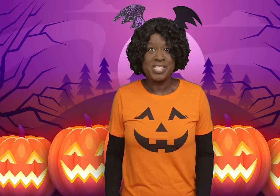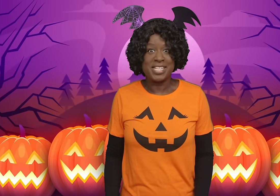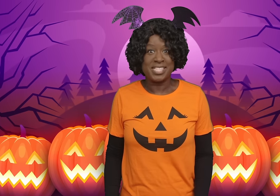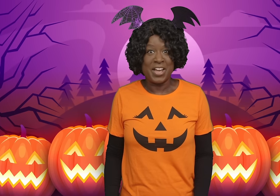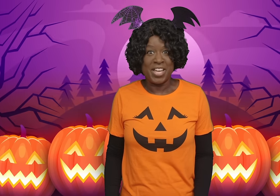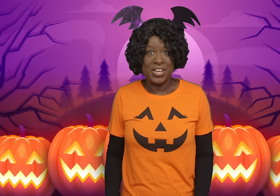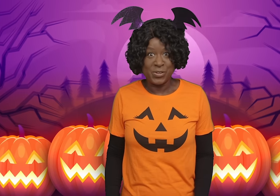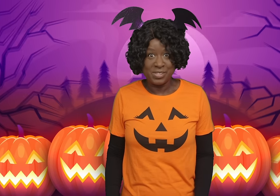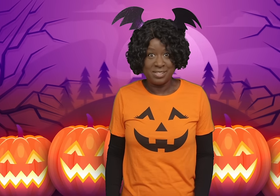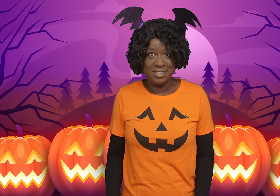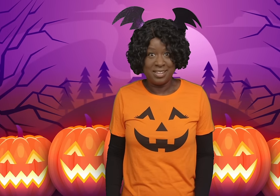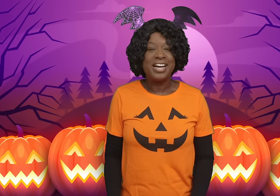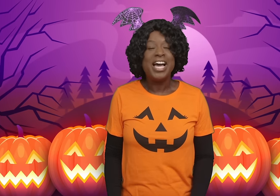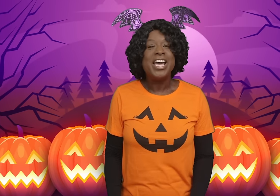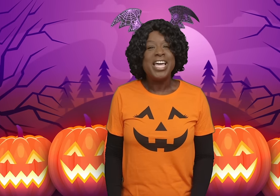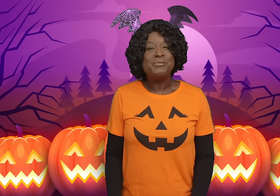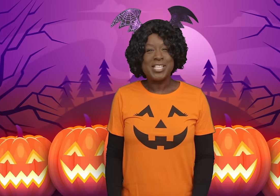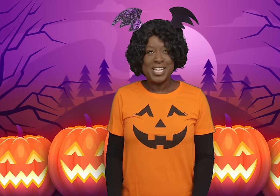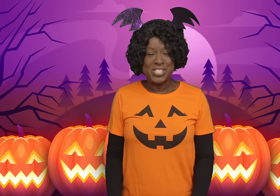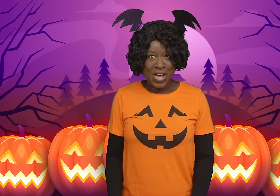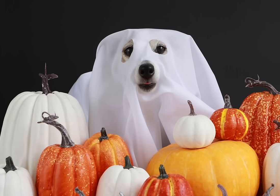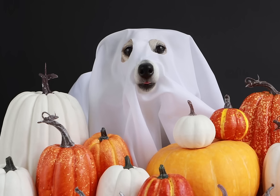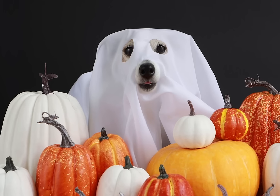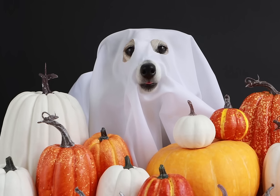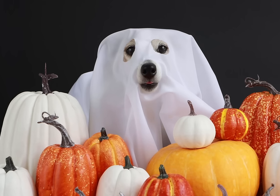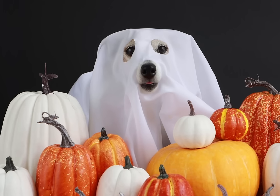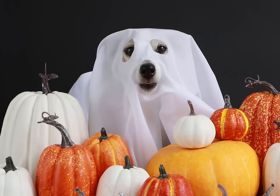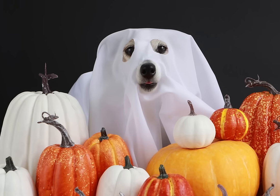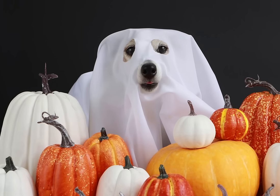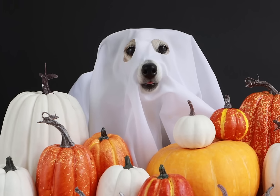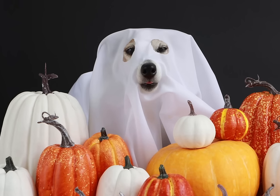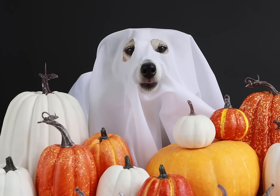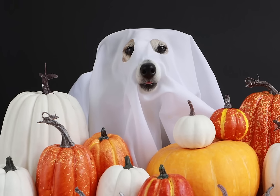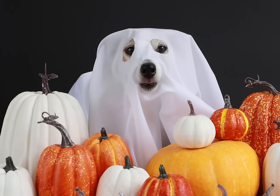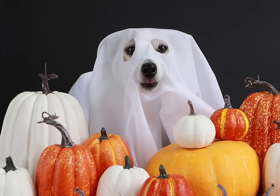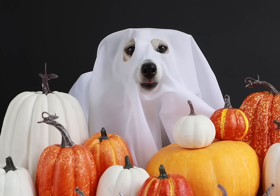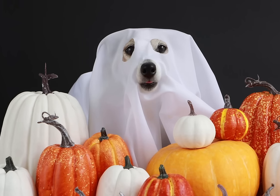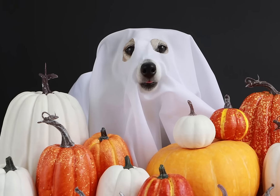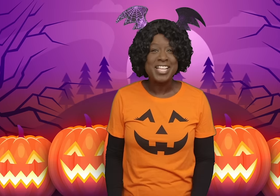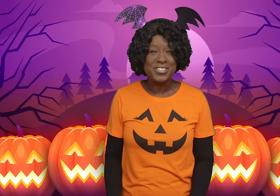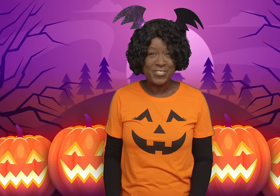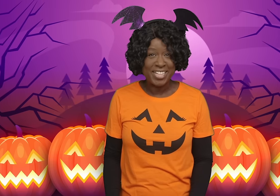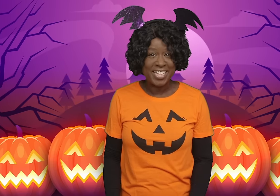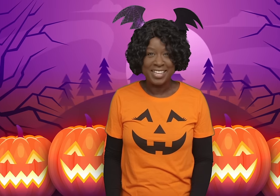Was it a scary ghost? It was a dog pretending to be a ghost? Oh, that's funny.